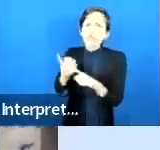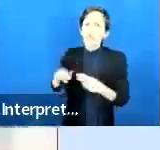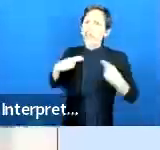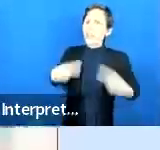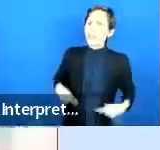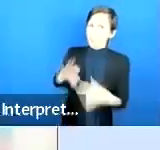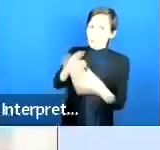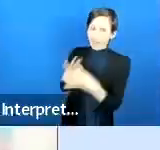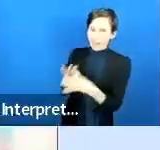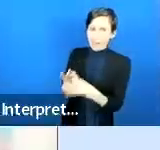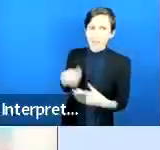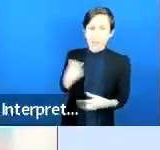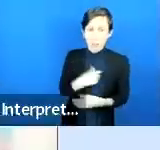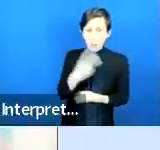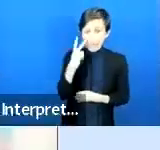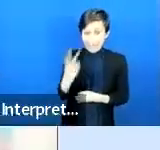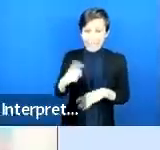So we see the difference that it's making